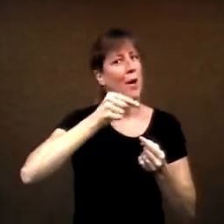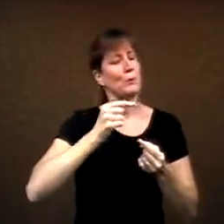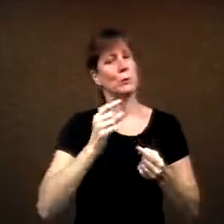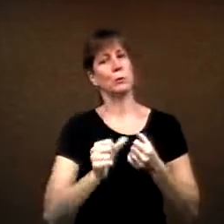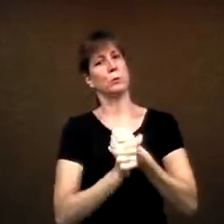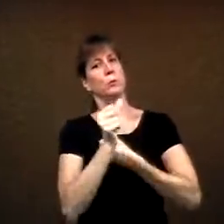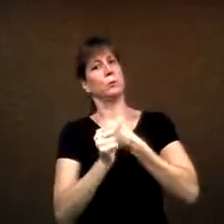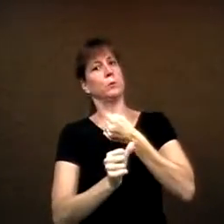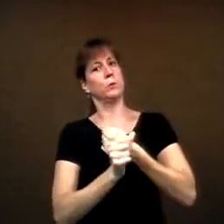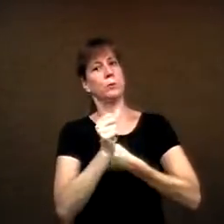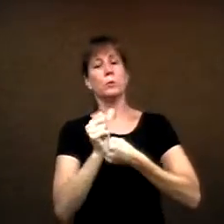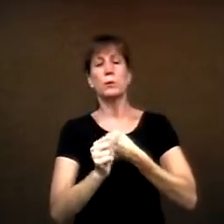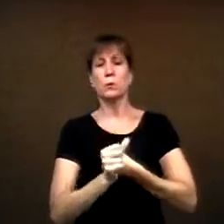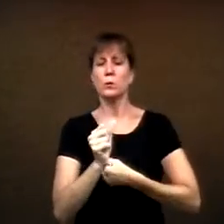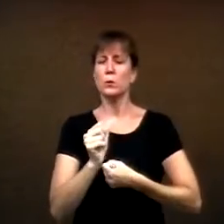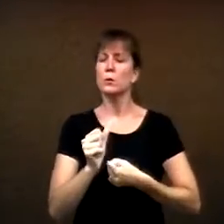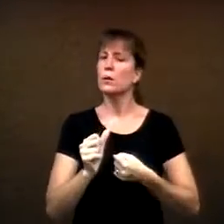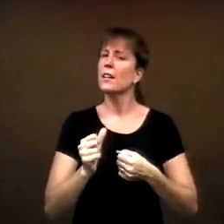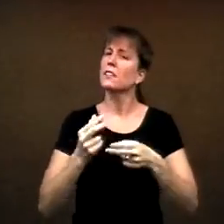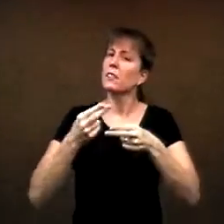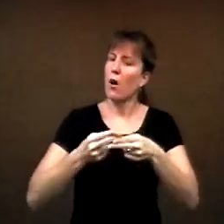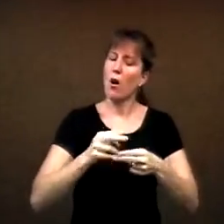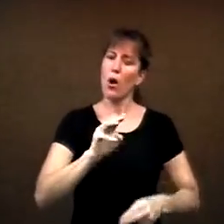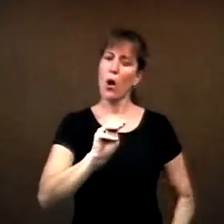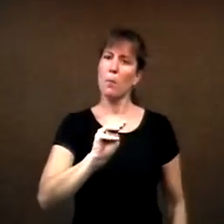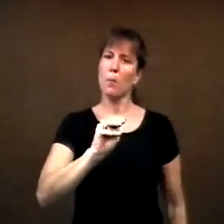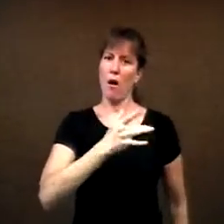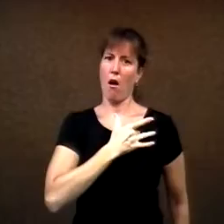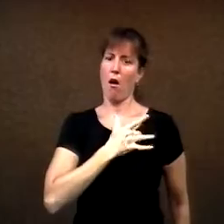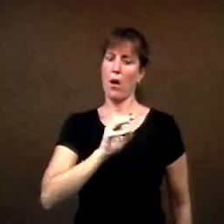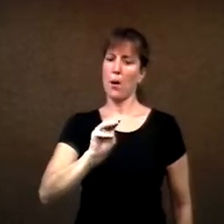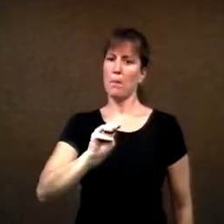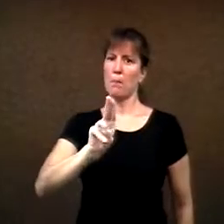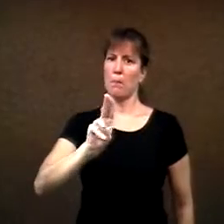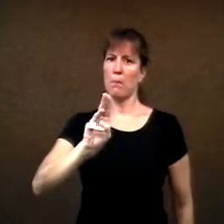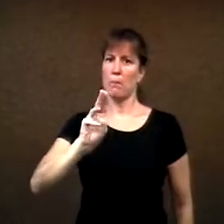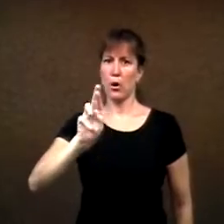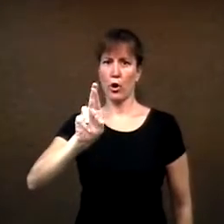in some cases, but is also known as a heart murmur. Once oxygenated blood, is in the left